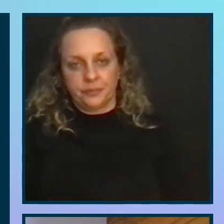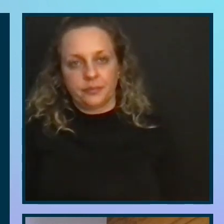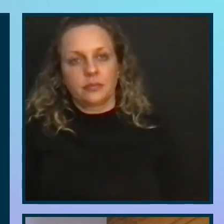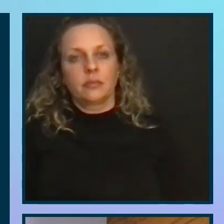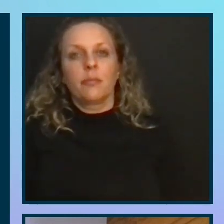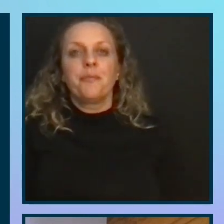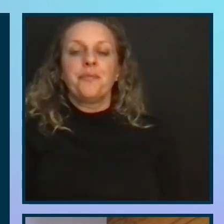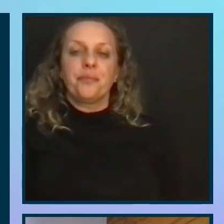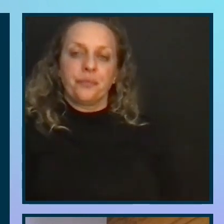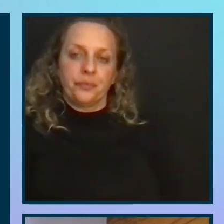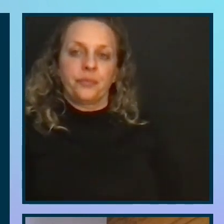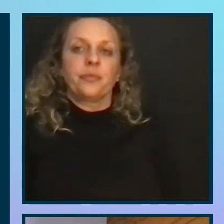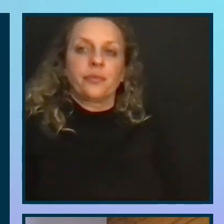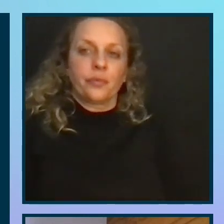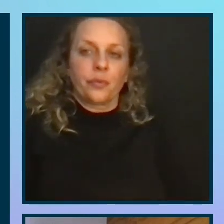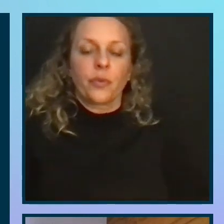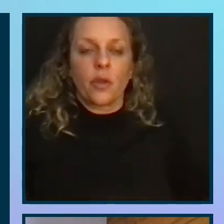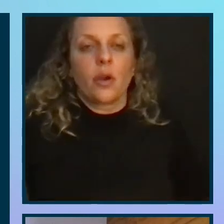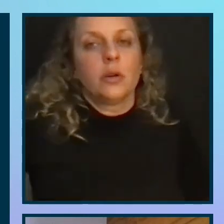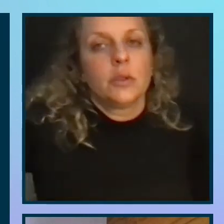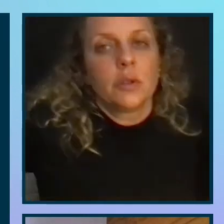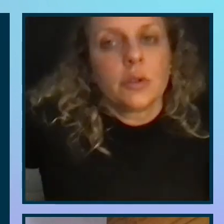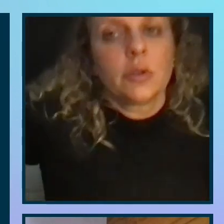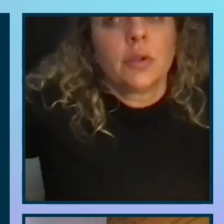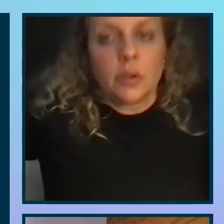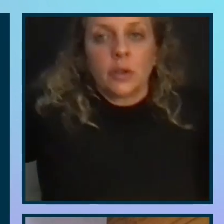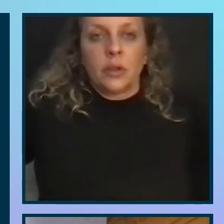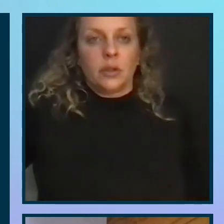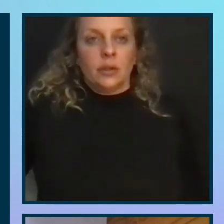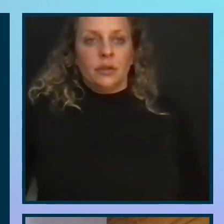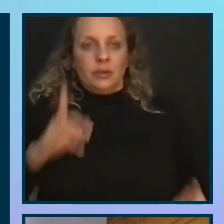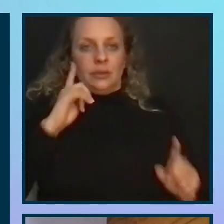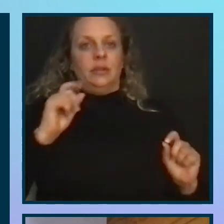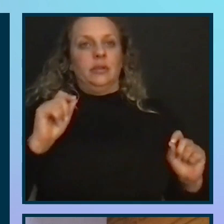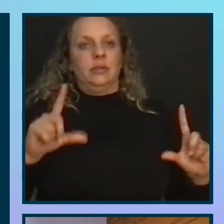So another screen here of the transaction history screen.